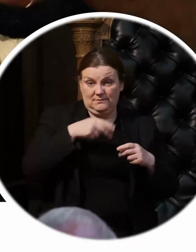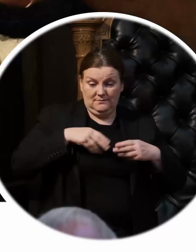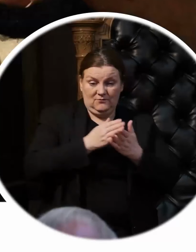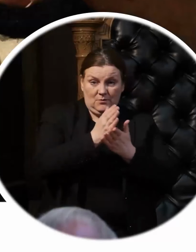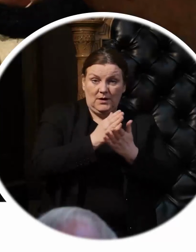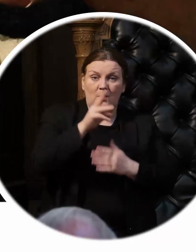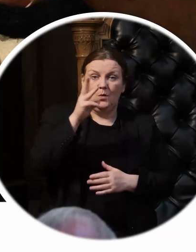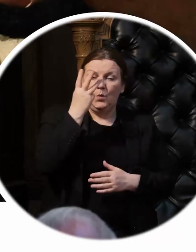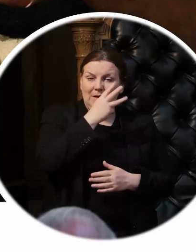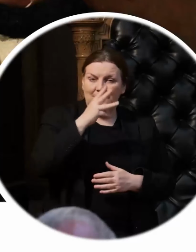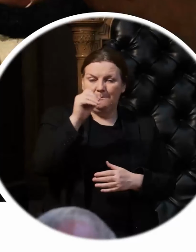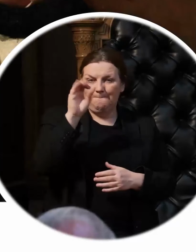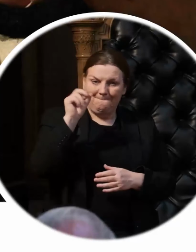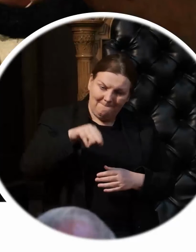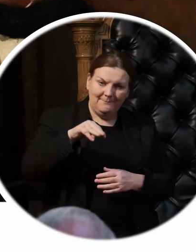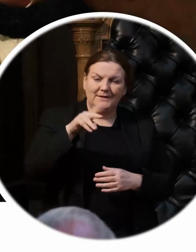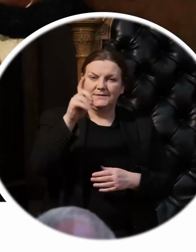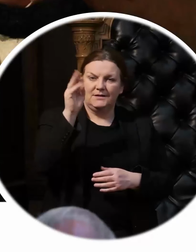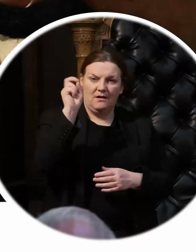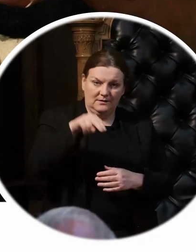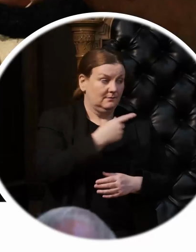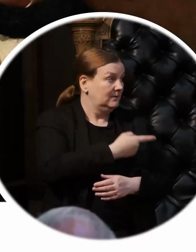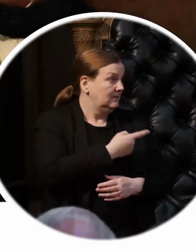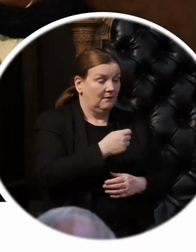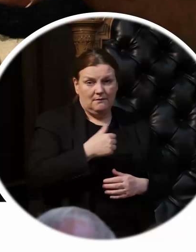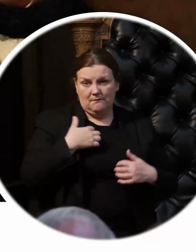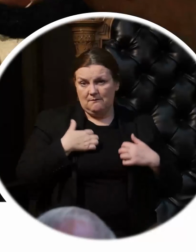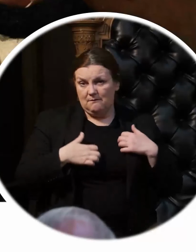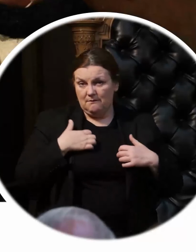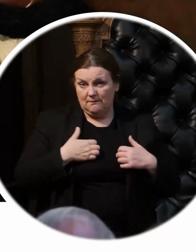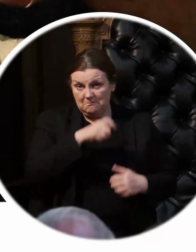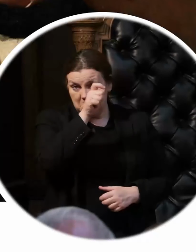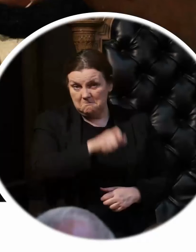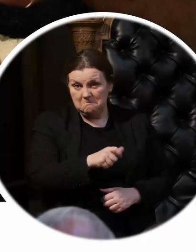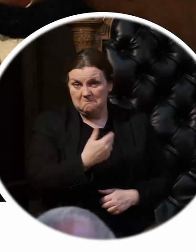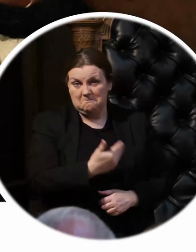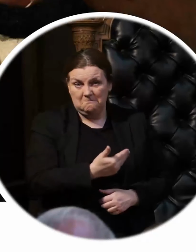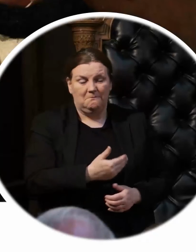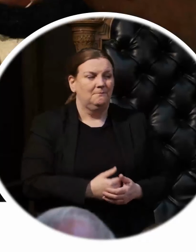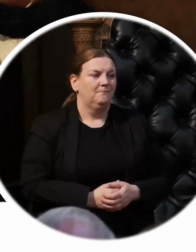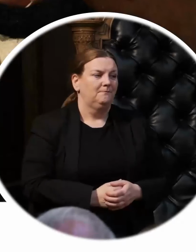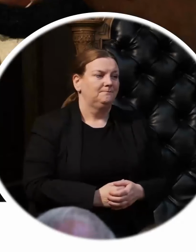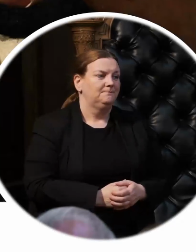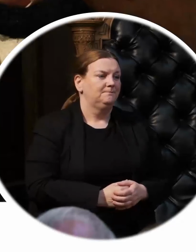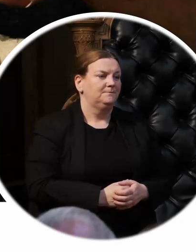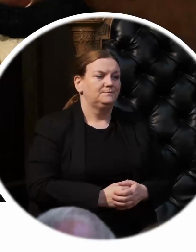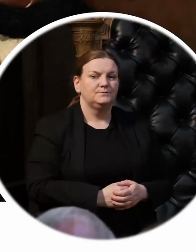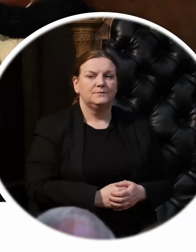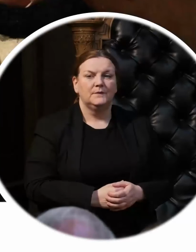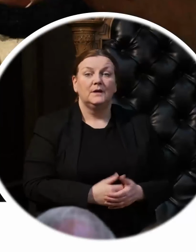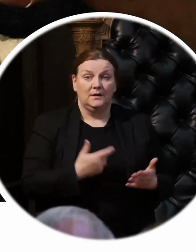William Dargan is a fascinating man and he personally financed almost all of